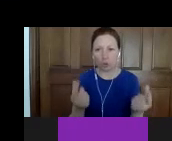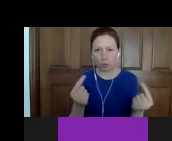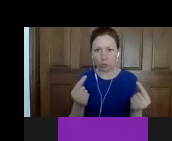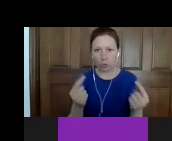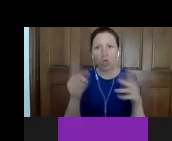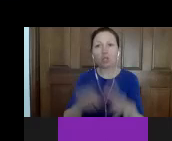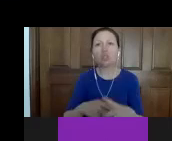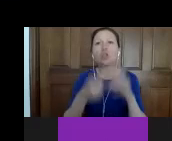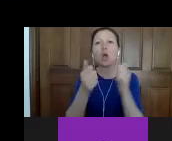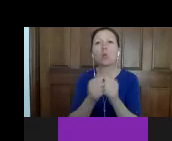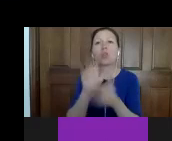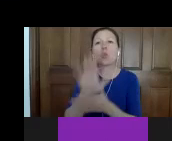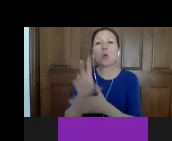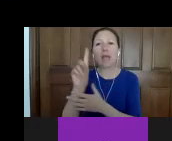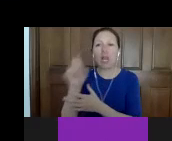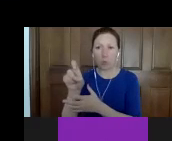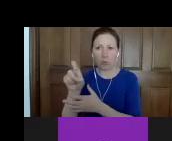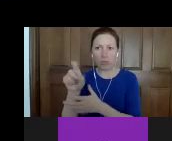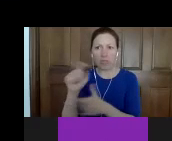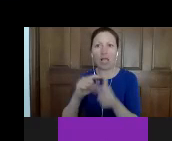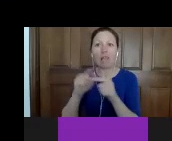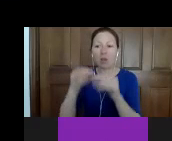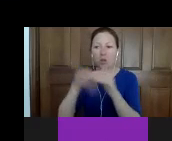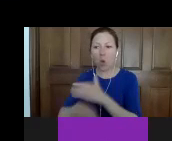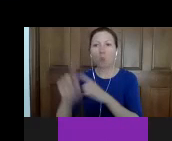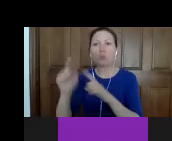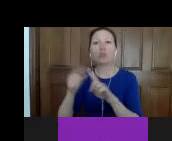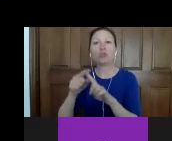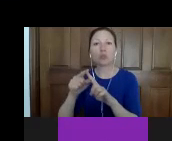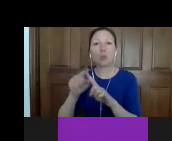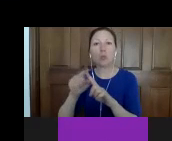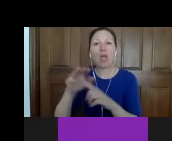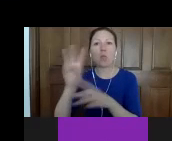website and look and see what they say. So you've got a learning disability, for example,